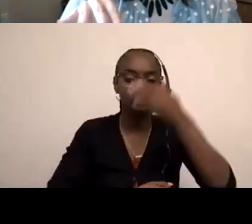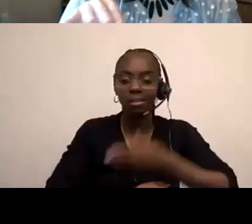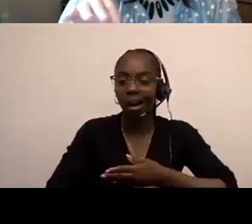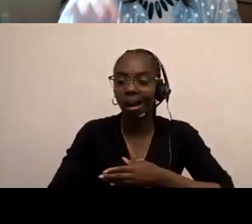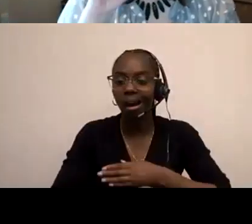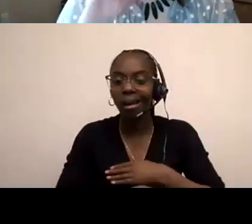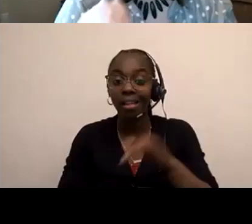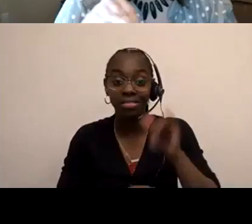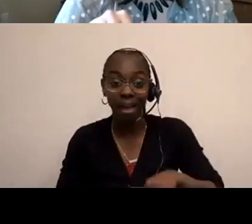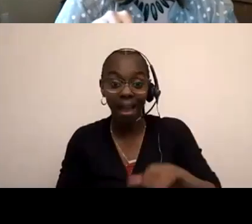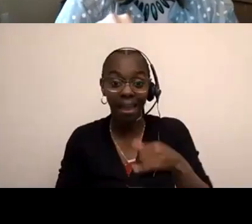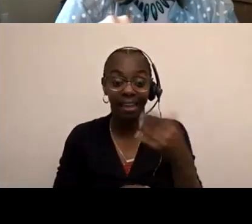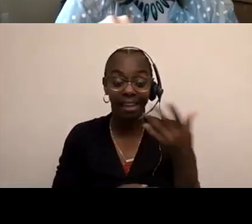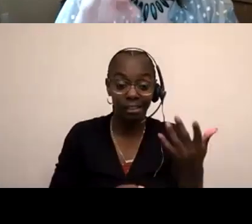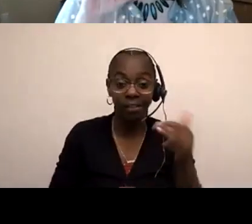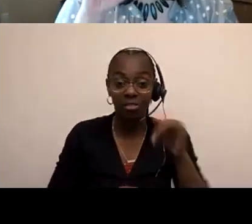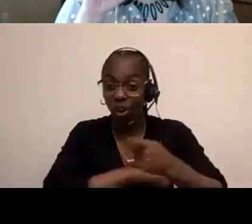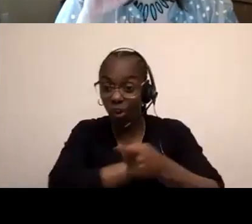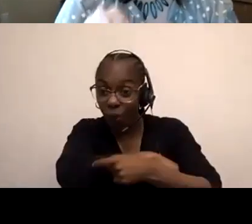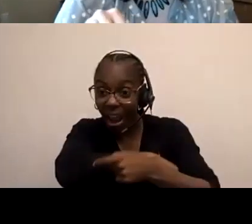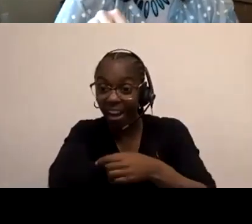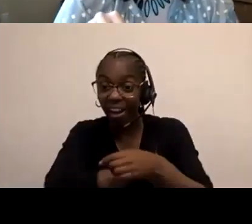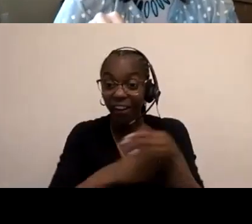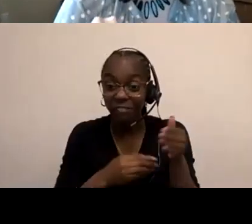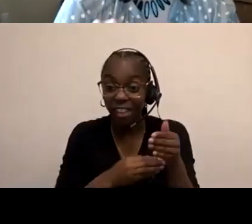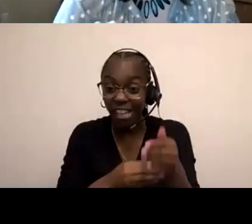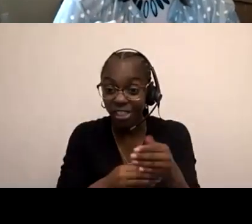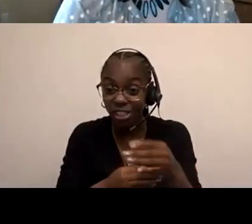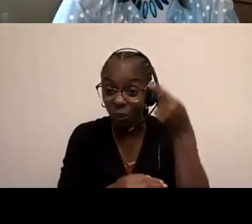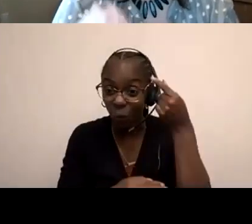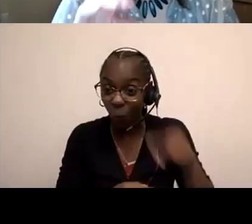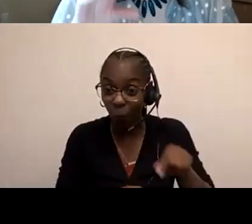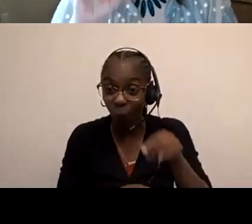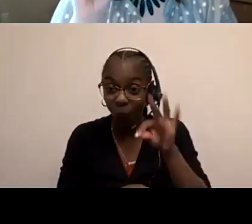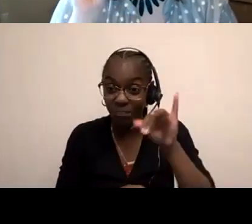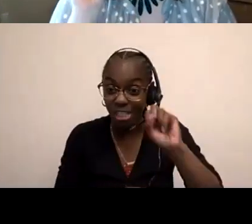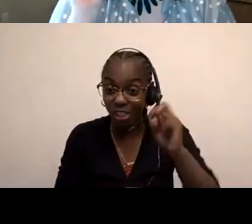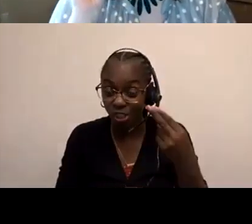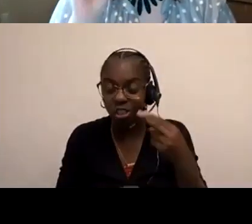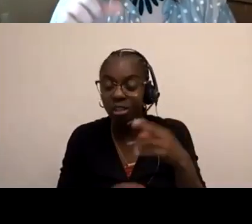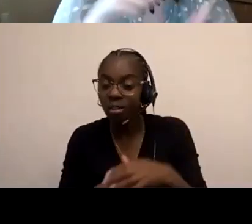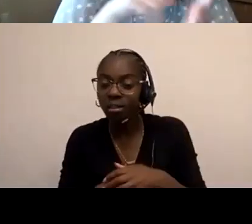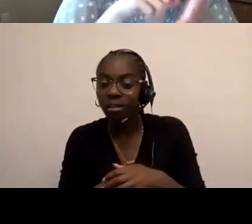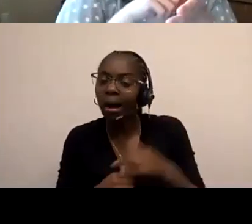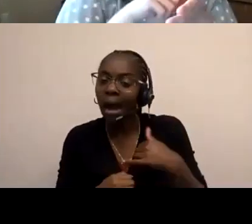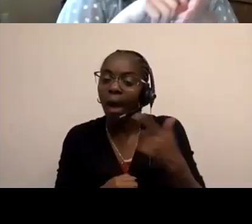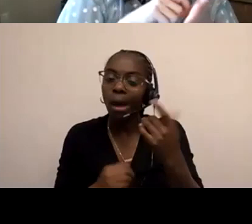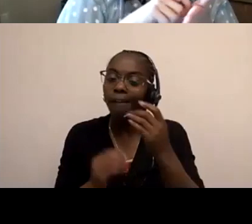AND NILLA WAFERS WOULD BE ON THERE. I WOULD HAVE TO DRAW MY OWN